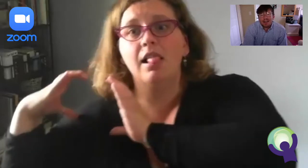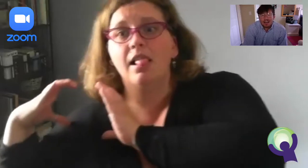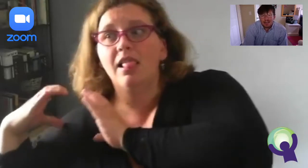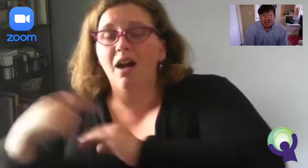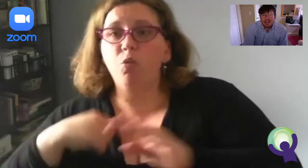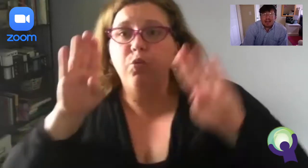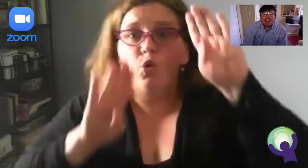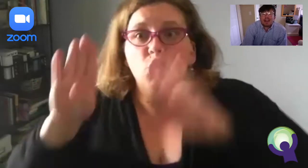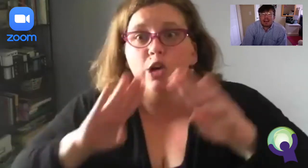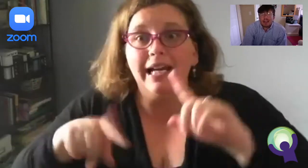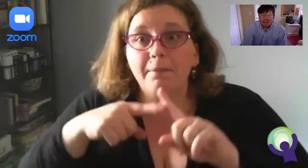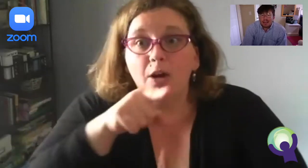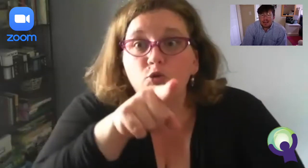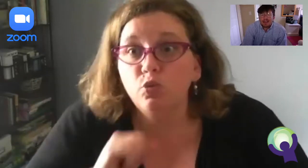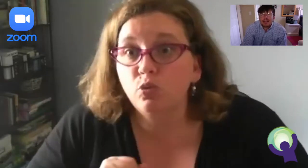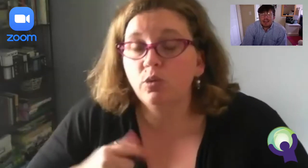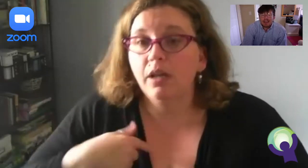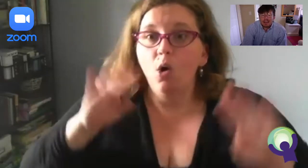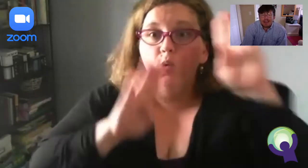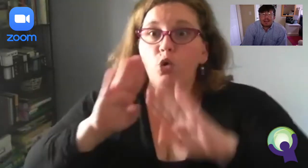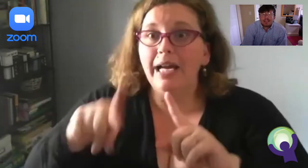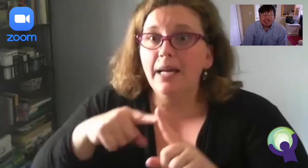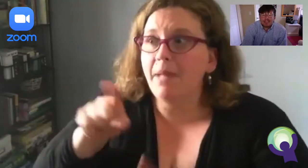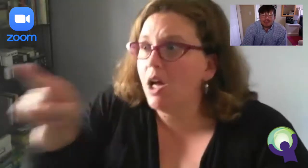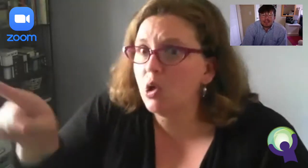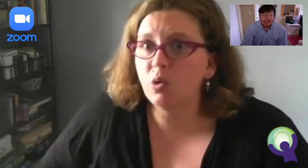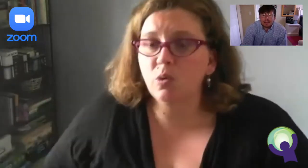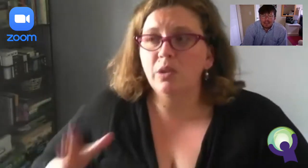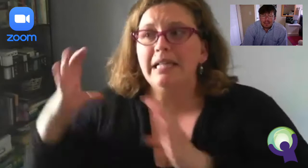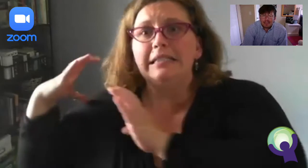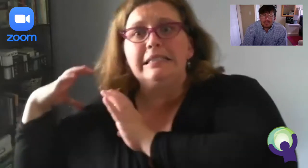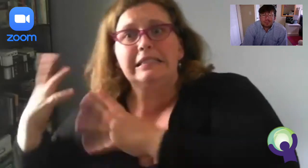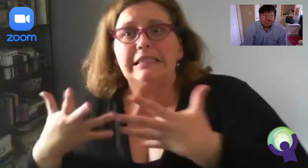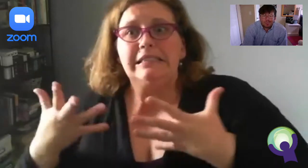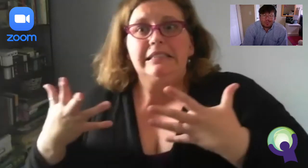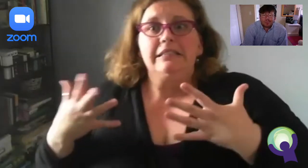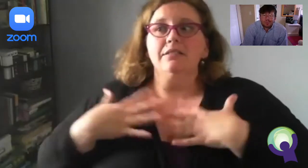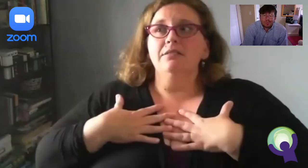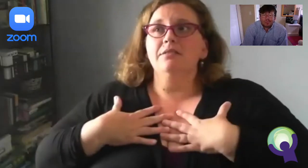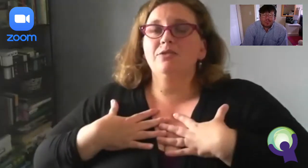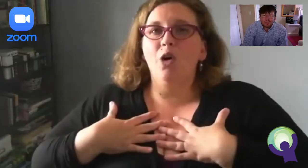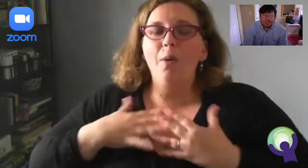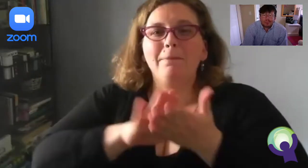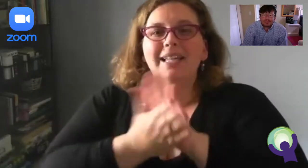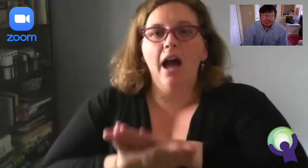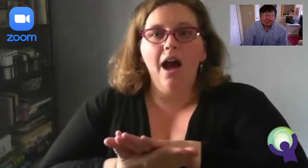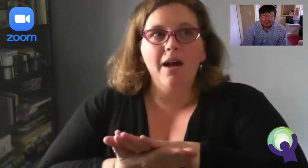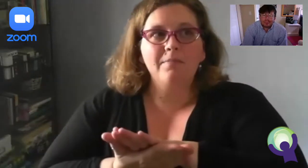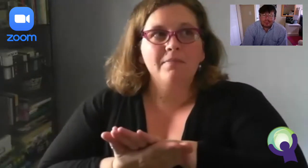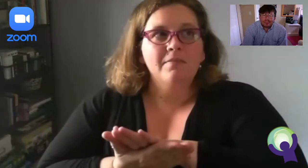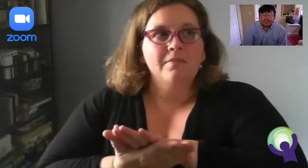really affects me personally and i might be worried about that person because of it and i feel like i have to take on their burdens